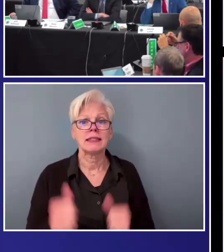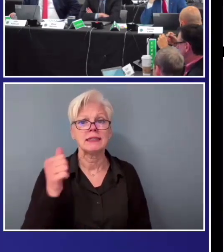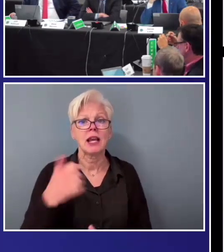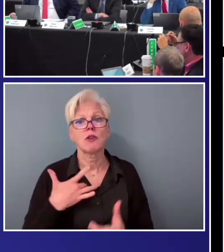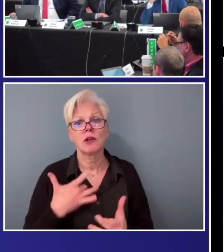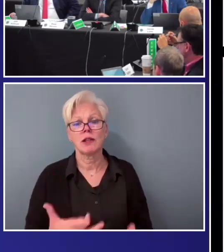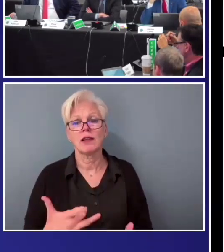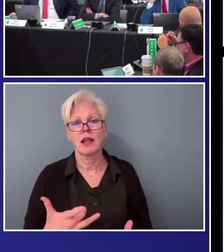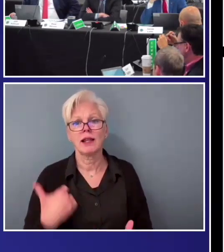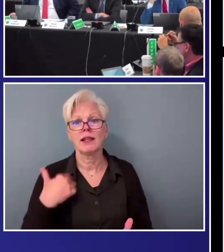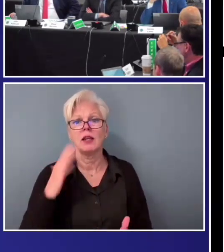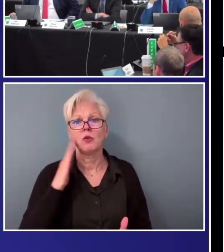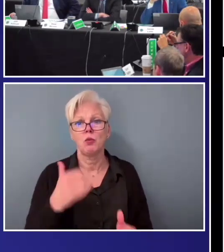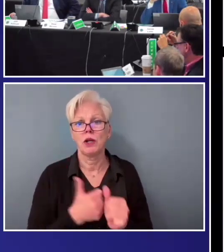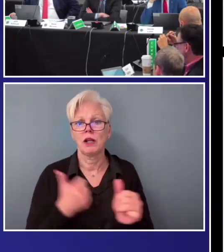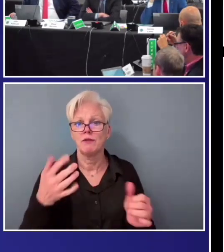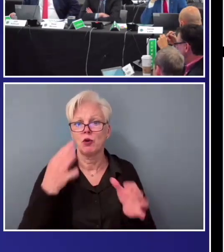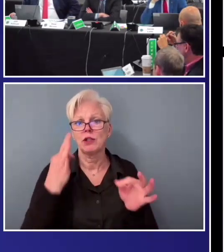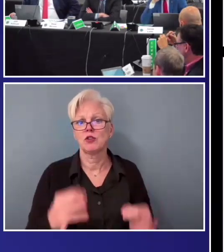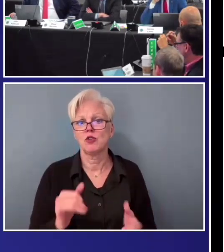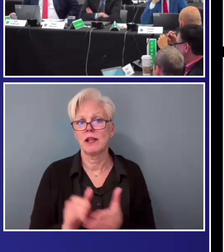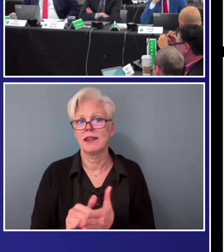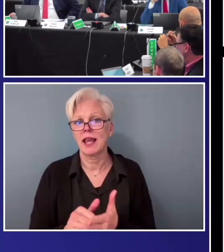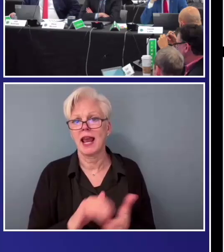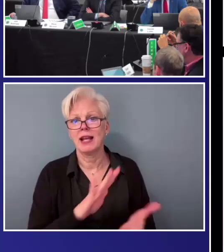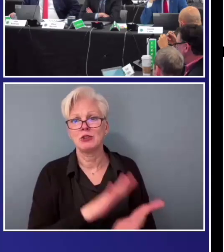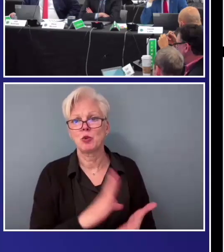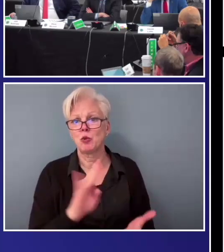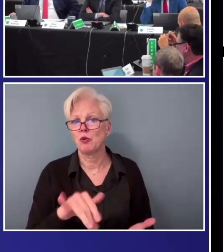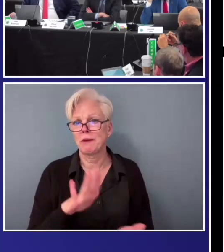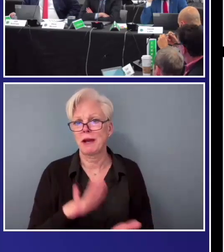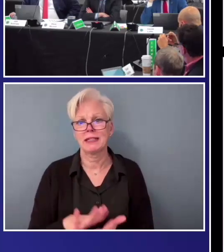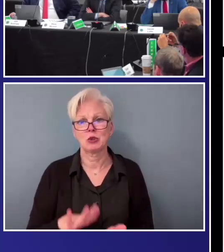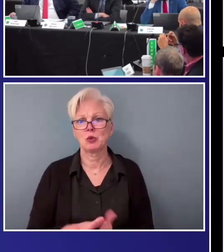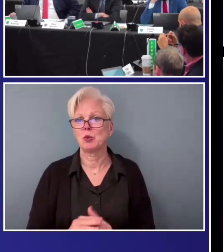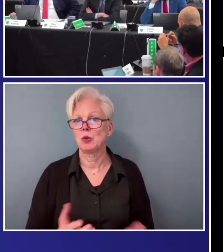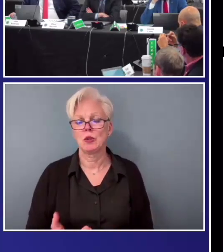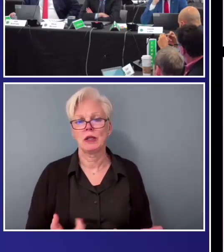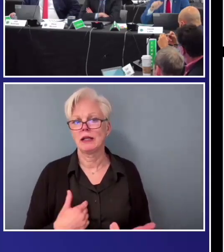shy away from determining that on a school-by-school basis. I'll just say, say it that way.